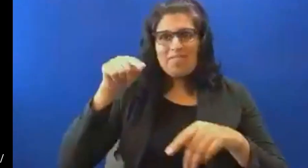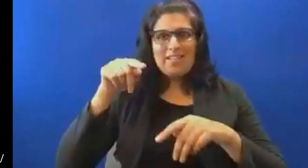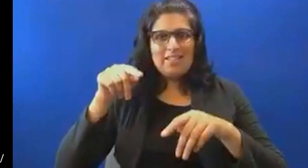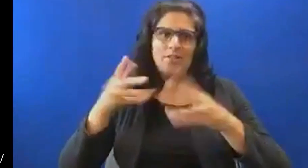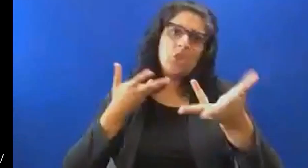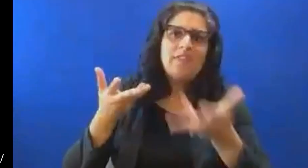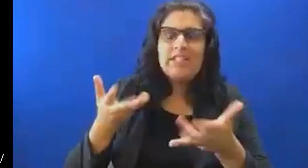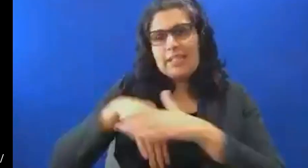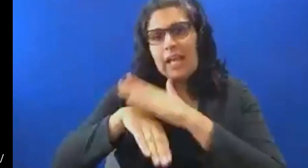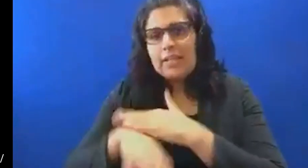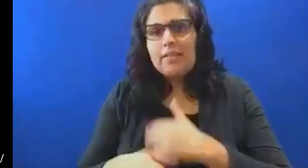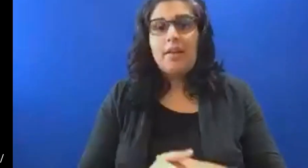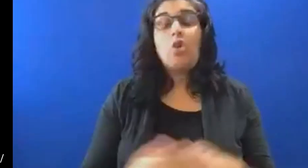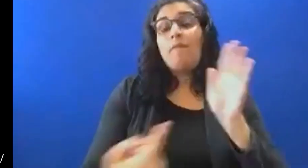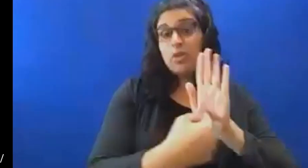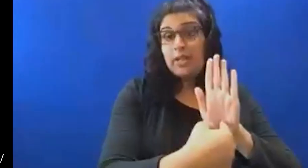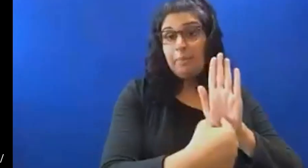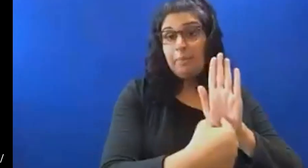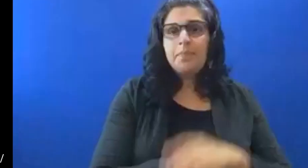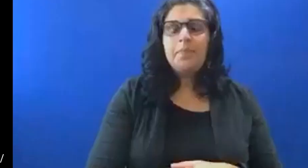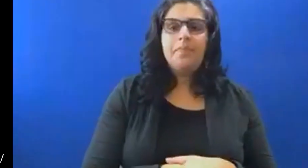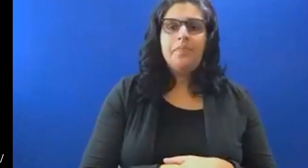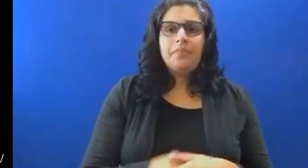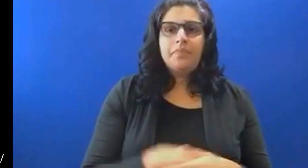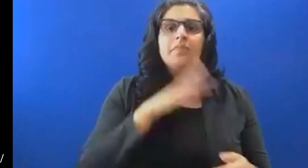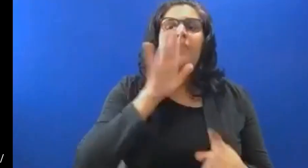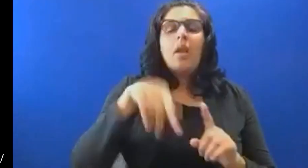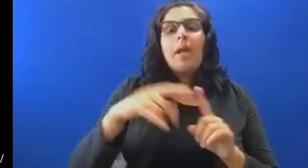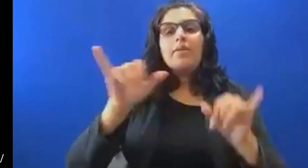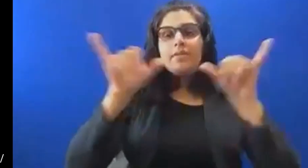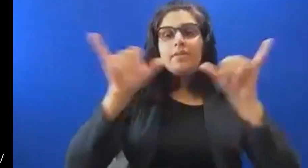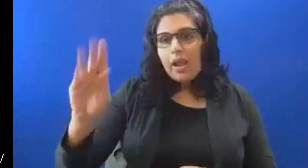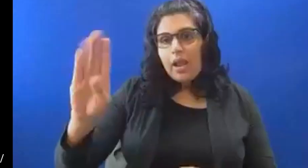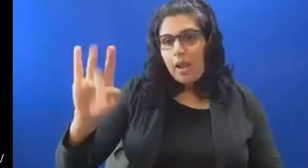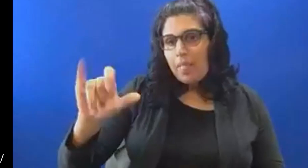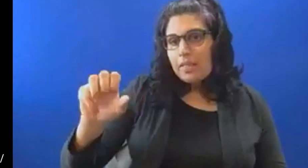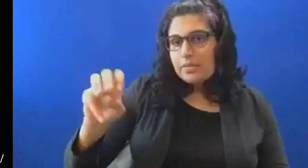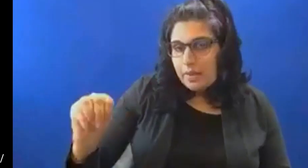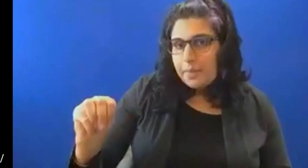For example, if we talk about systemic ableism from the perspective of transportation.